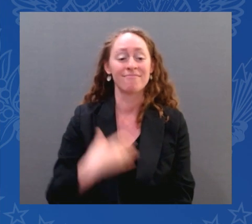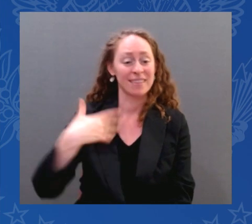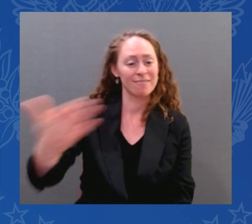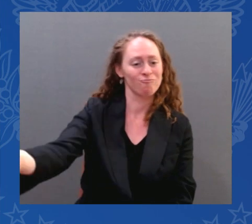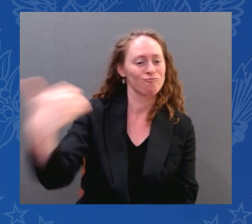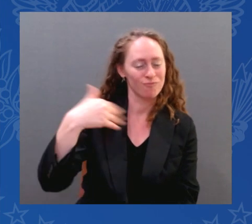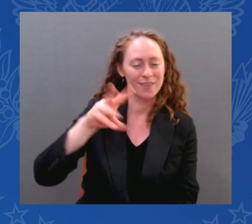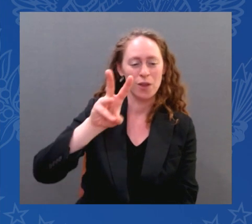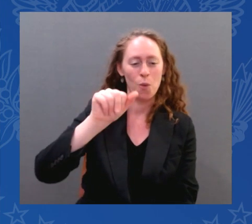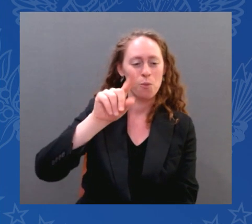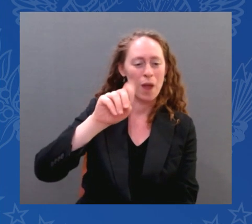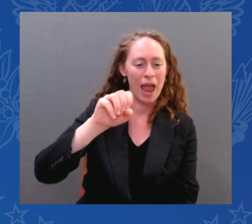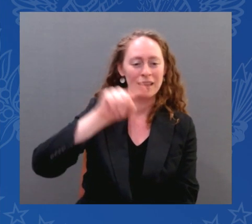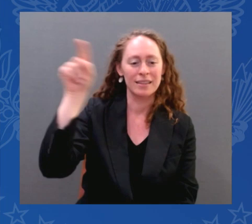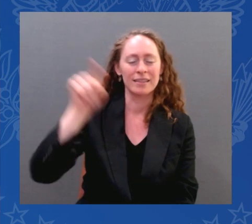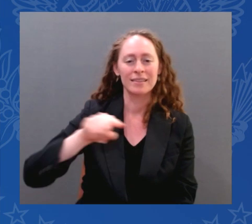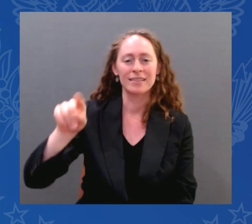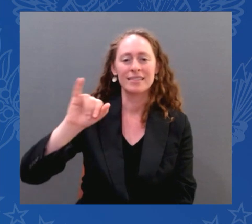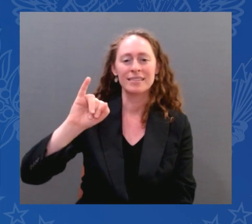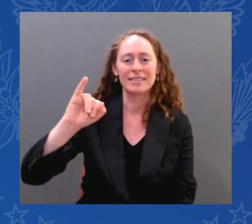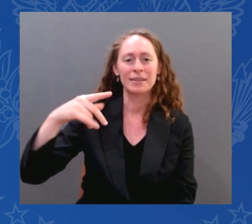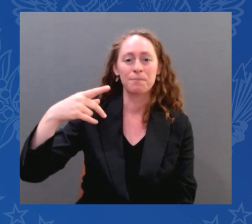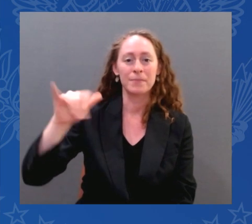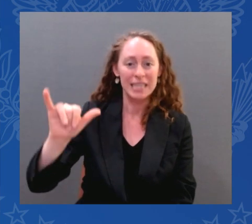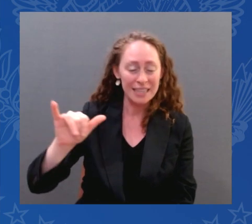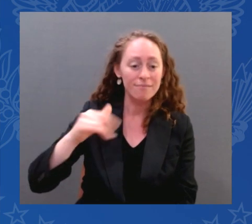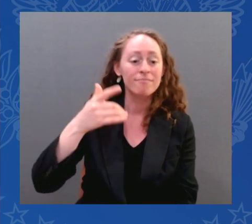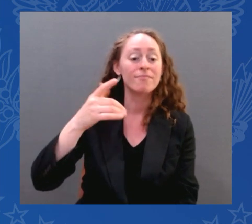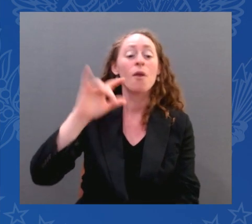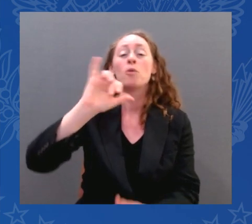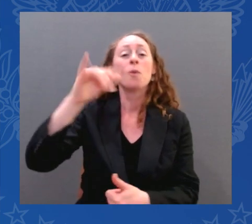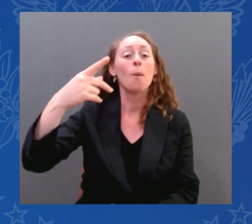as well as all the members of Congress I mentioned to join us on stage. Please come on up.